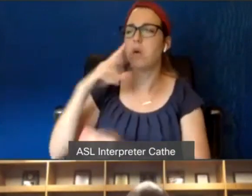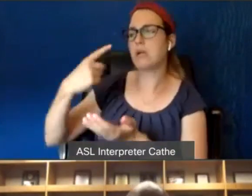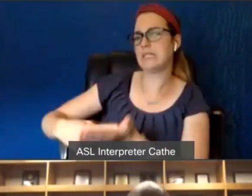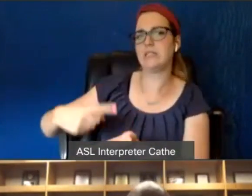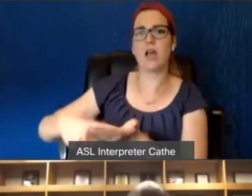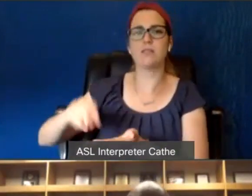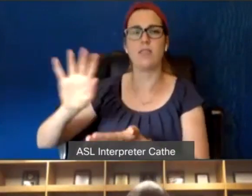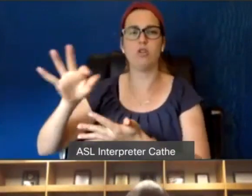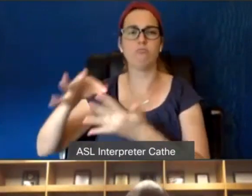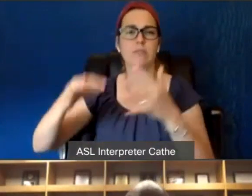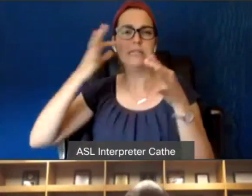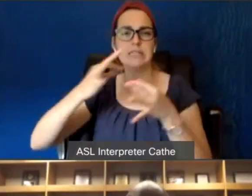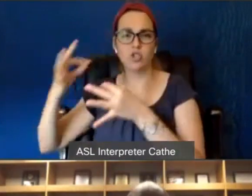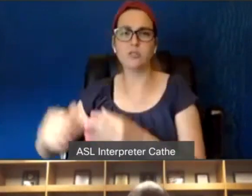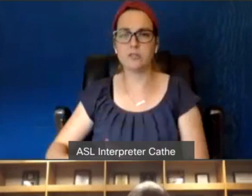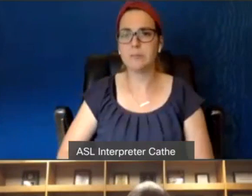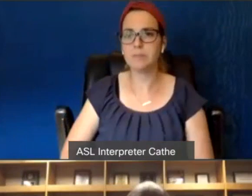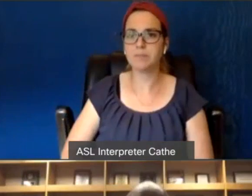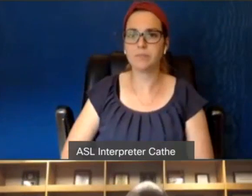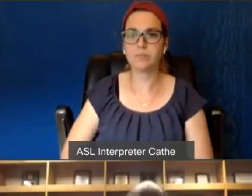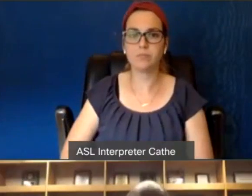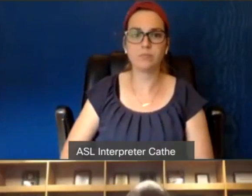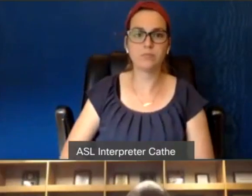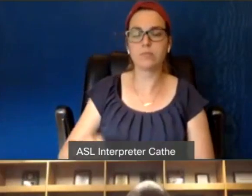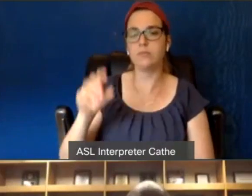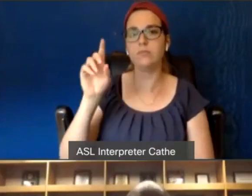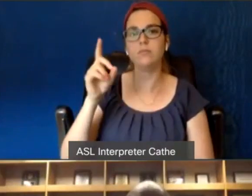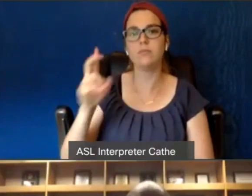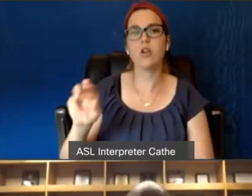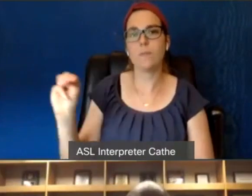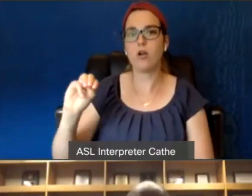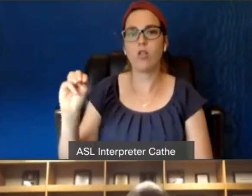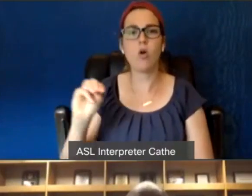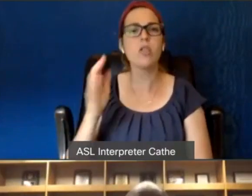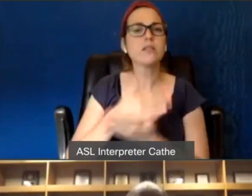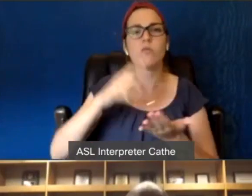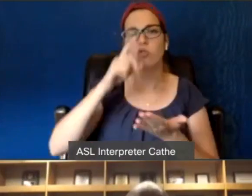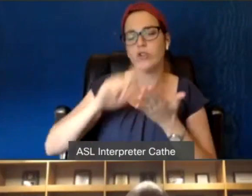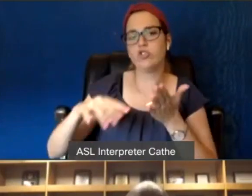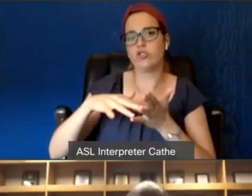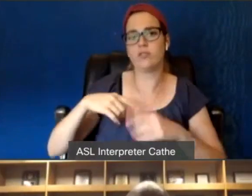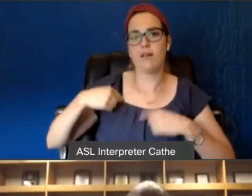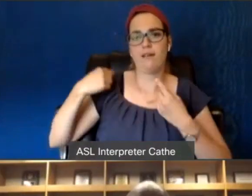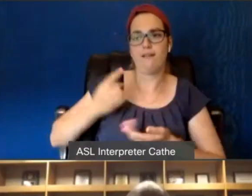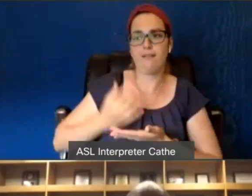There have been some recent studies of the best way to conduct home visits by Abt Associates